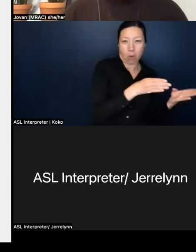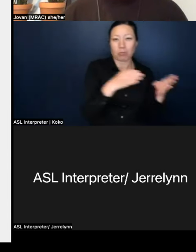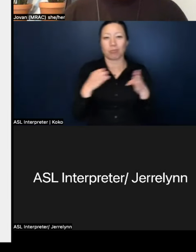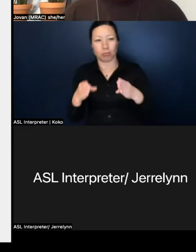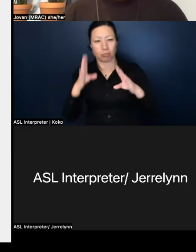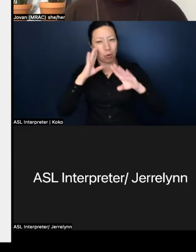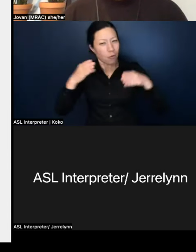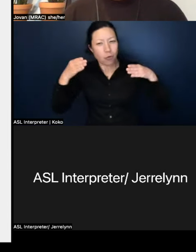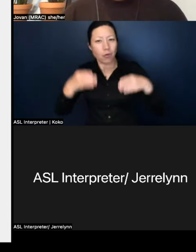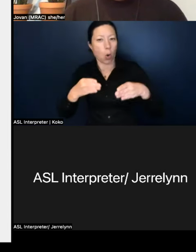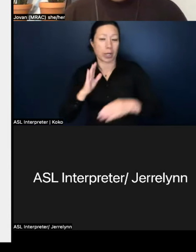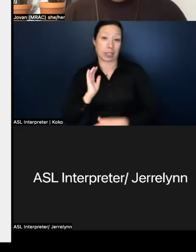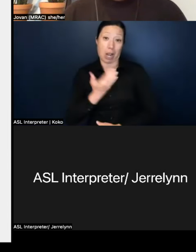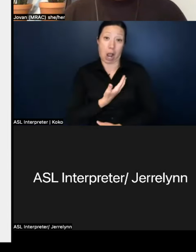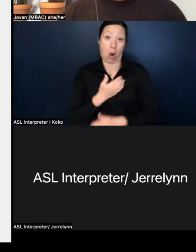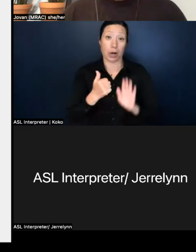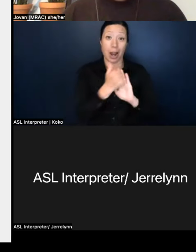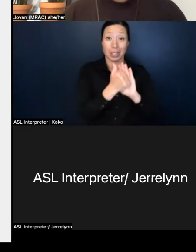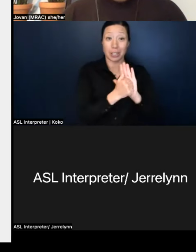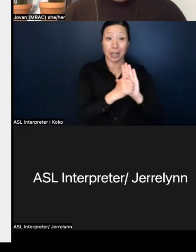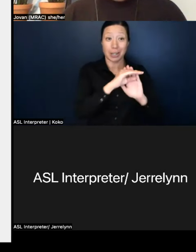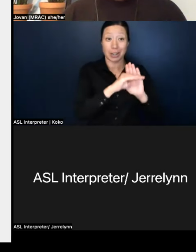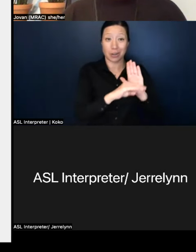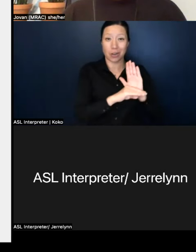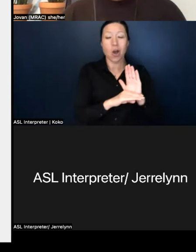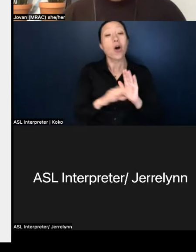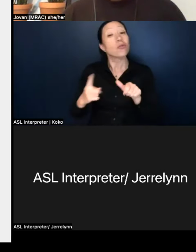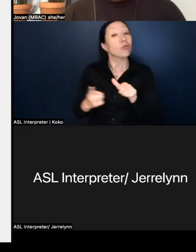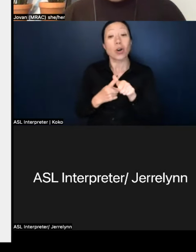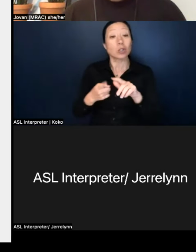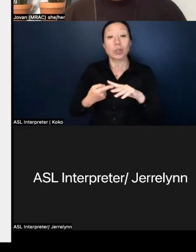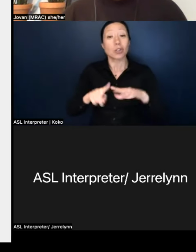First, we'll talk about MRAC, its staff, and our mission.